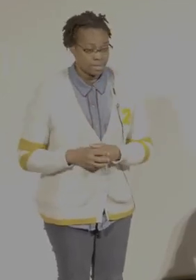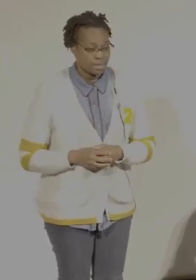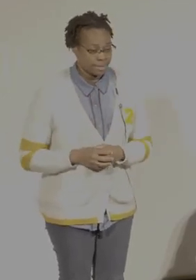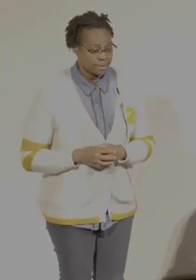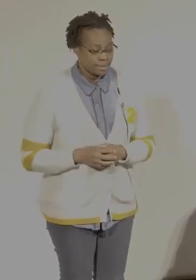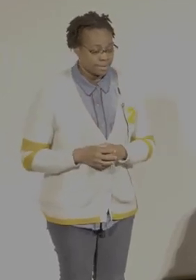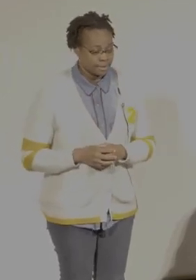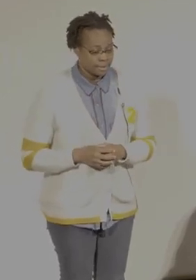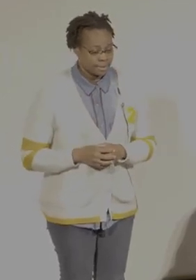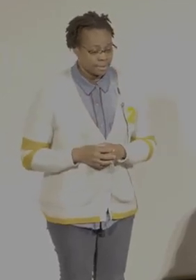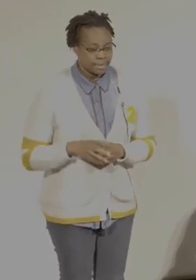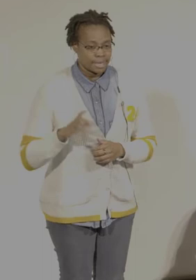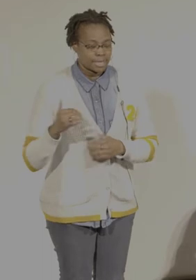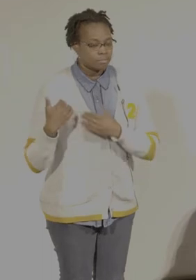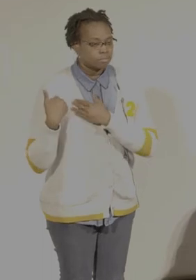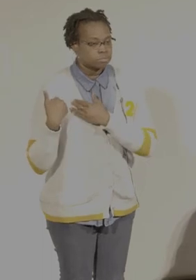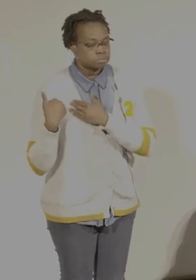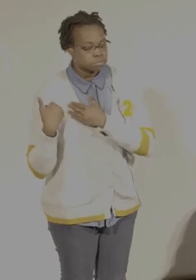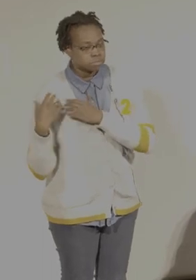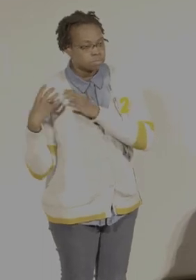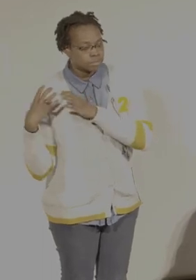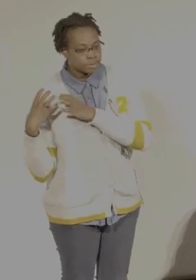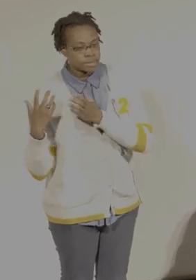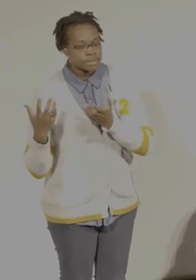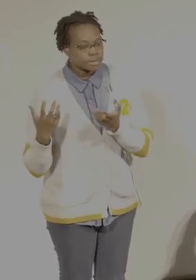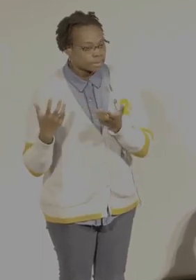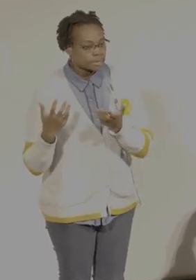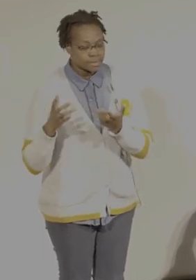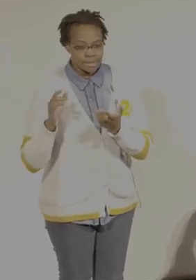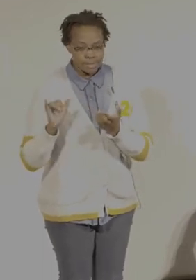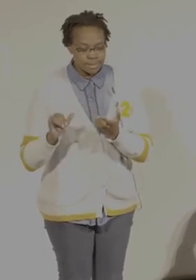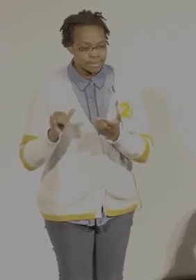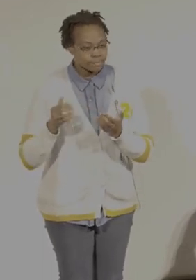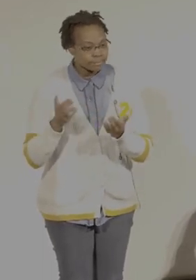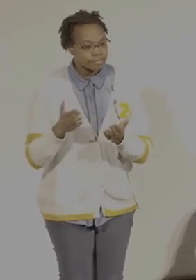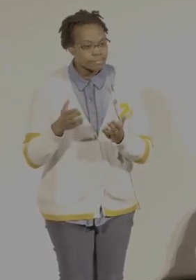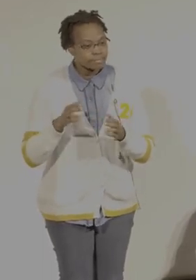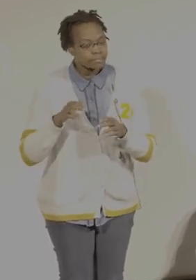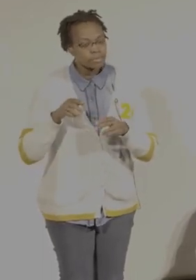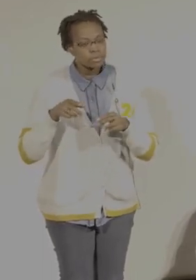And the weight of that was present throughout the experience of filming that interview.